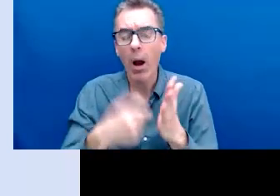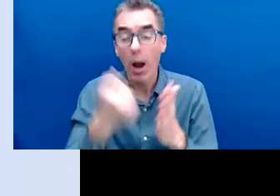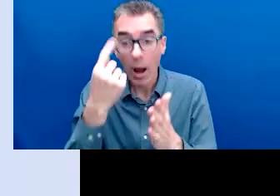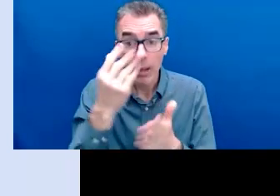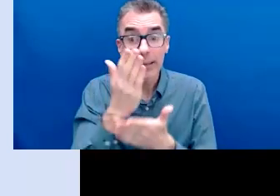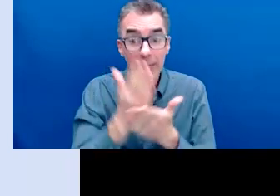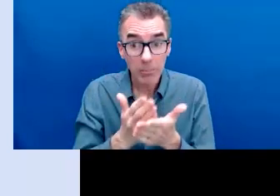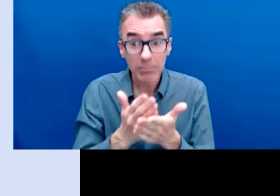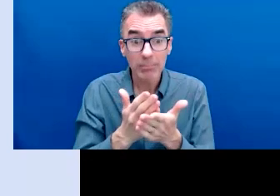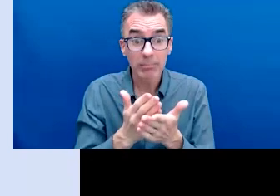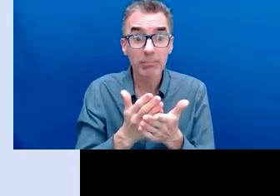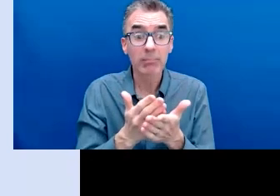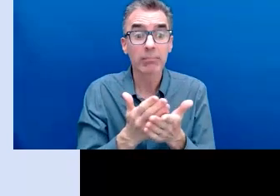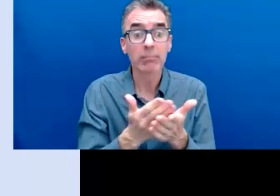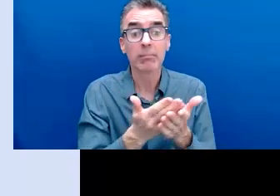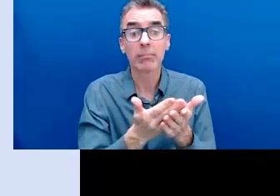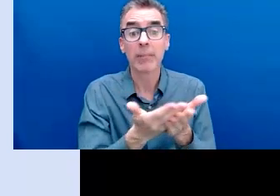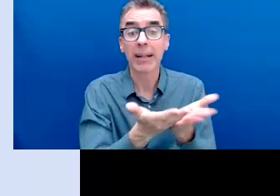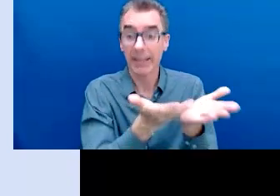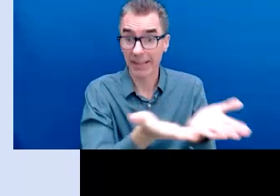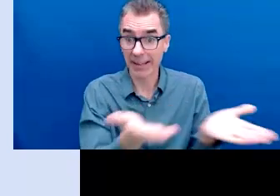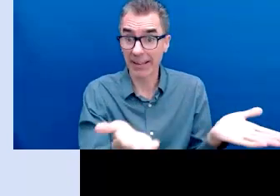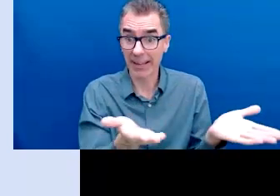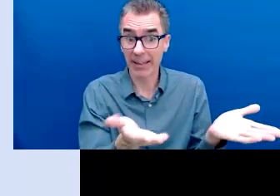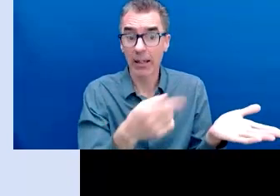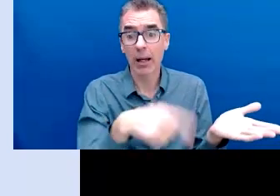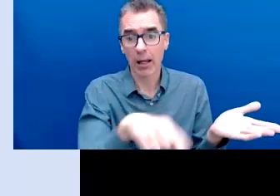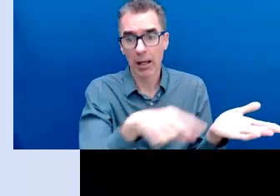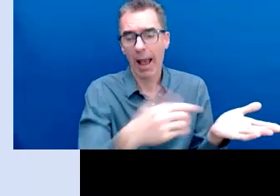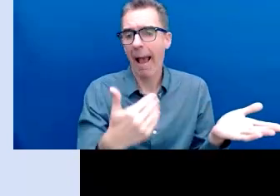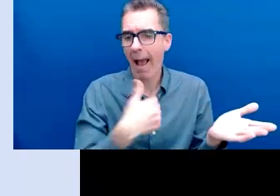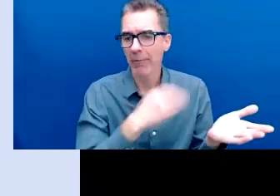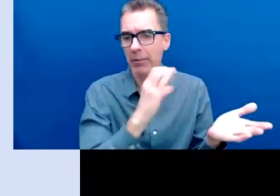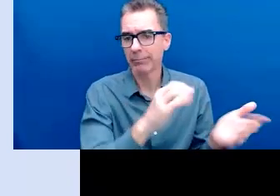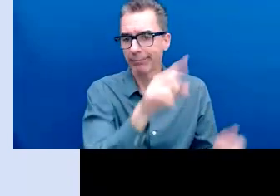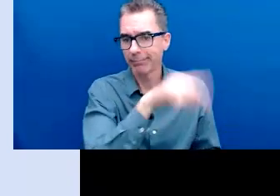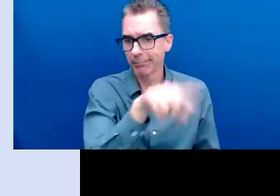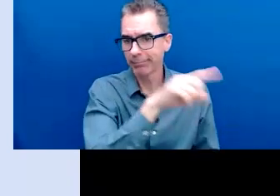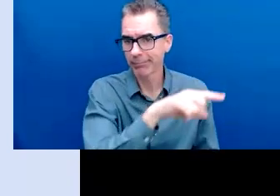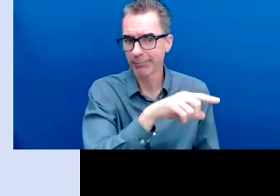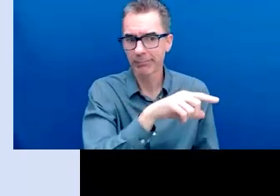that you're using, some of the course materials may be copyrighted. So what could those things be?